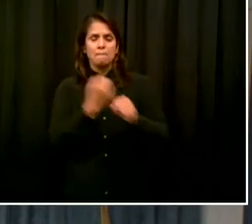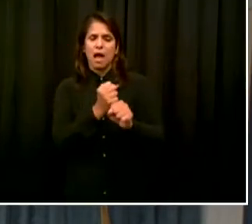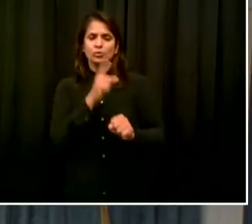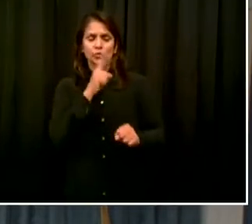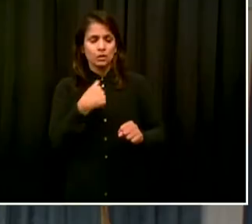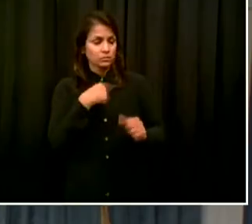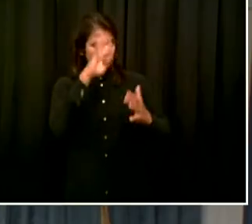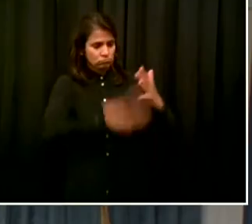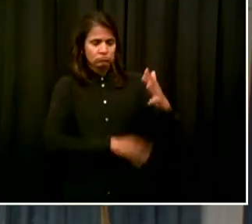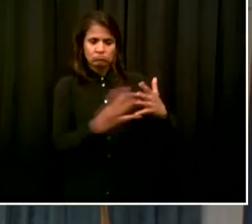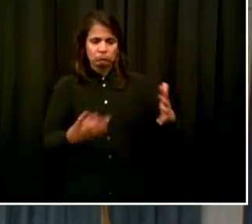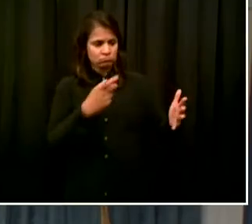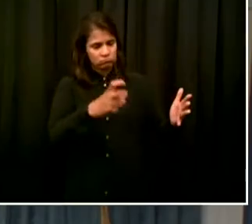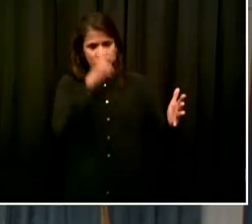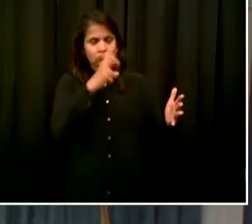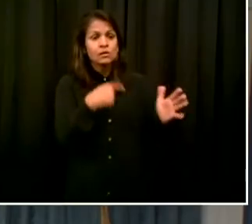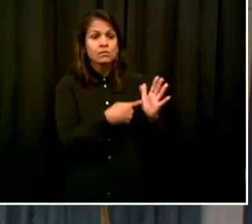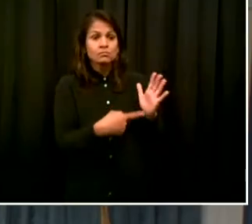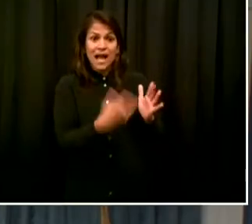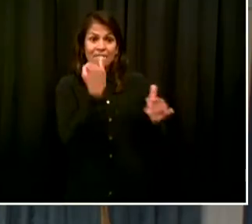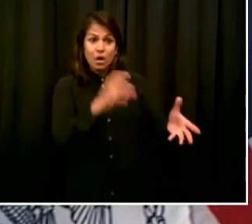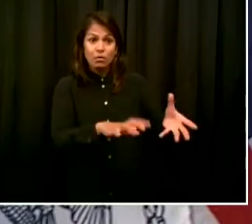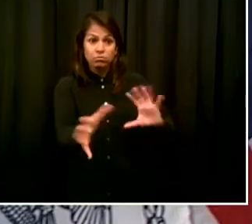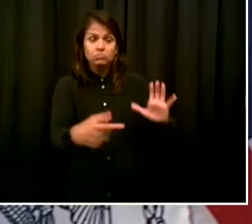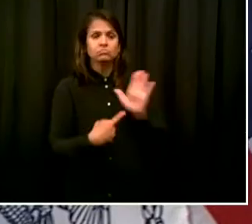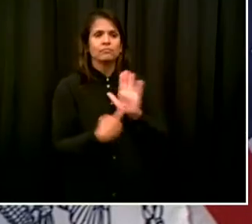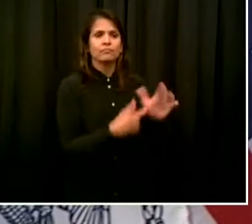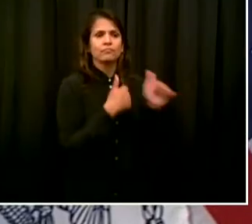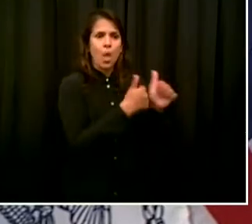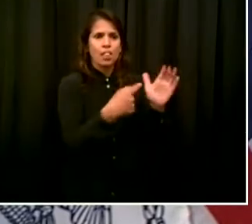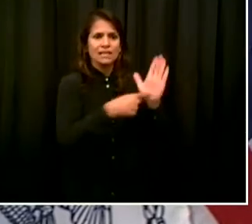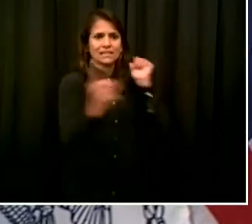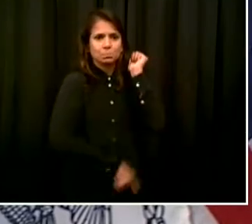AND THAT'S THE CONSISTENCY WE'RE LOOKING FOR HERE.